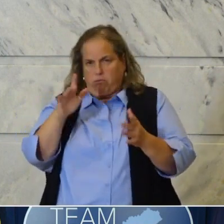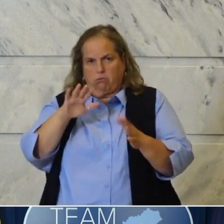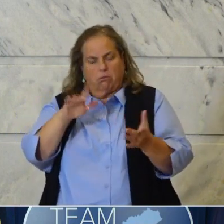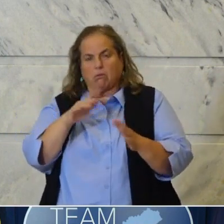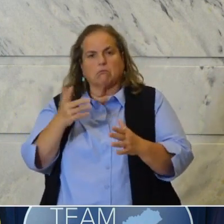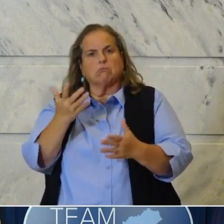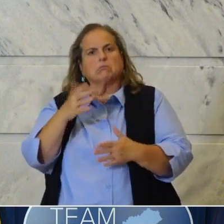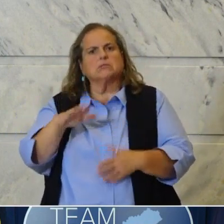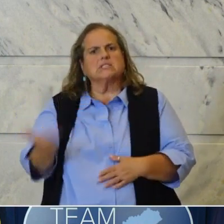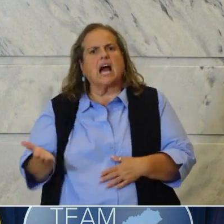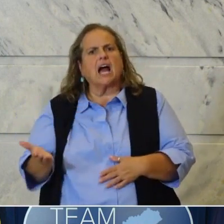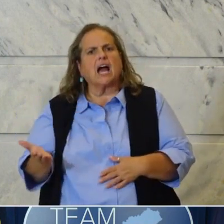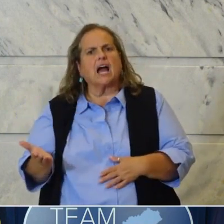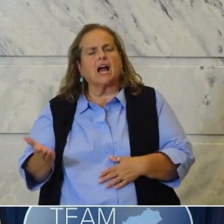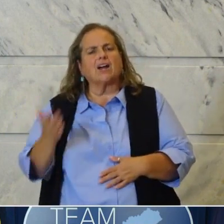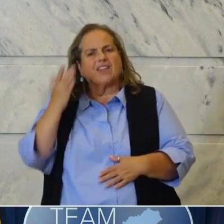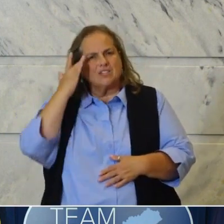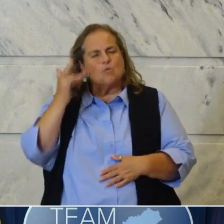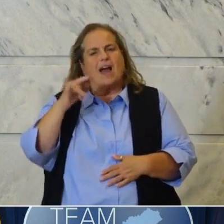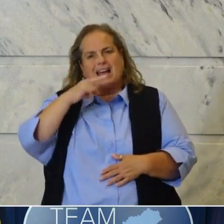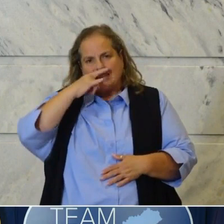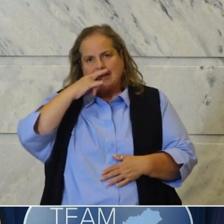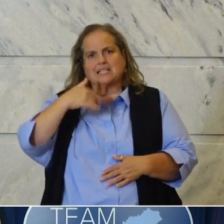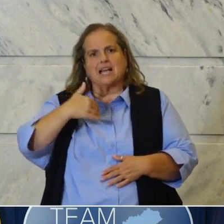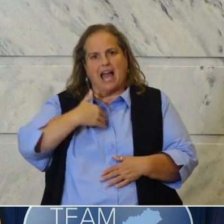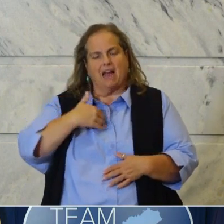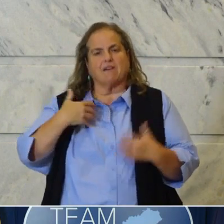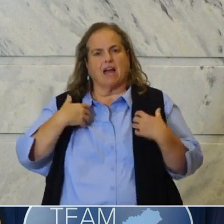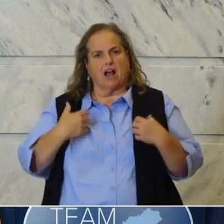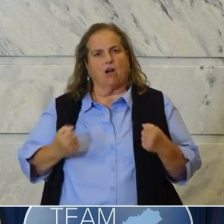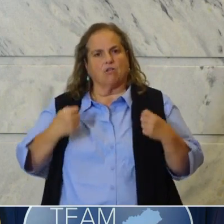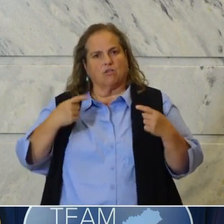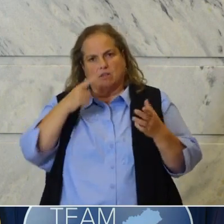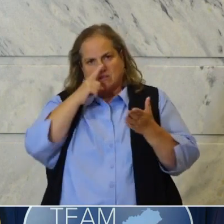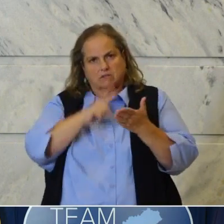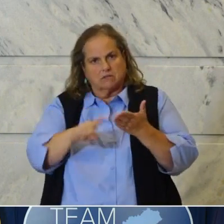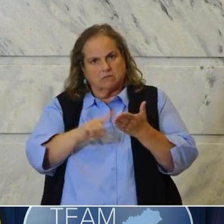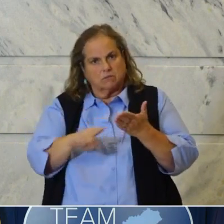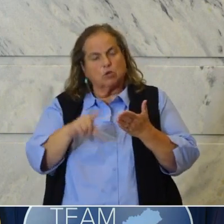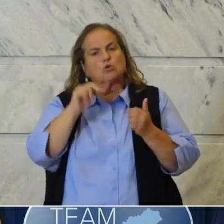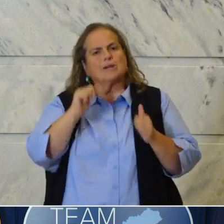reasons you can have sudden cardiac death because you have an irritable heart muscle.